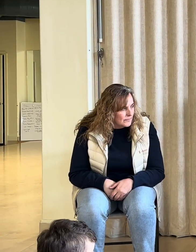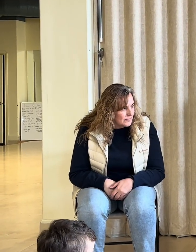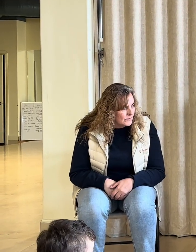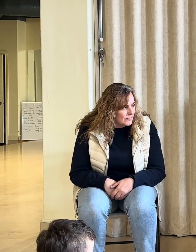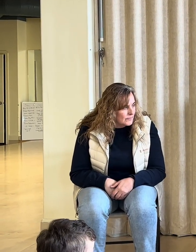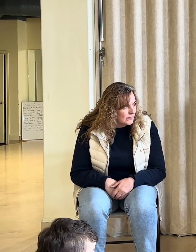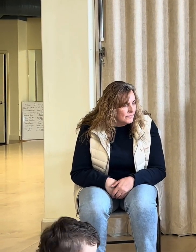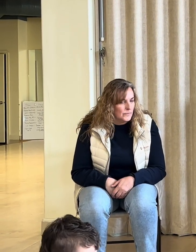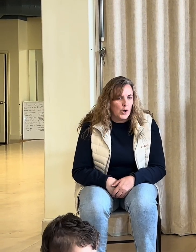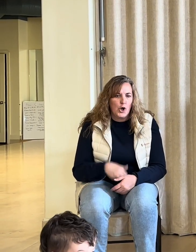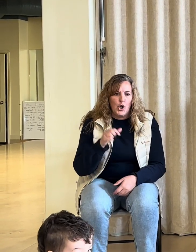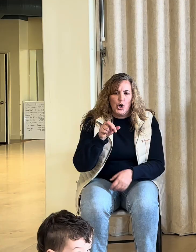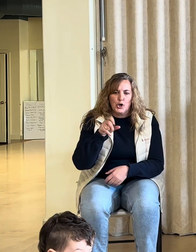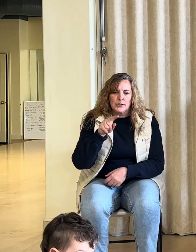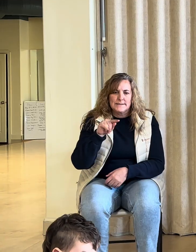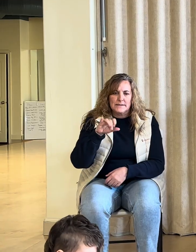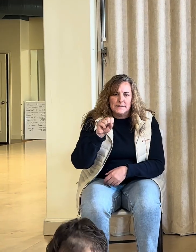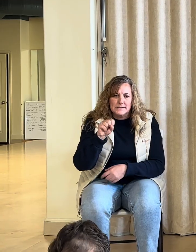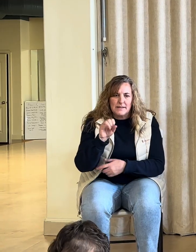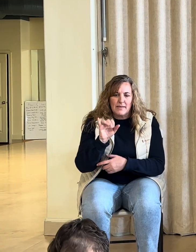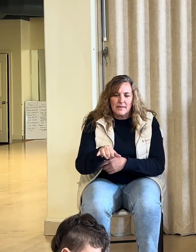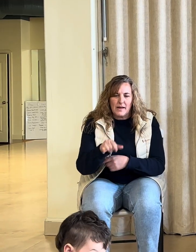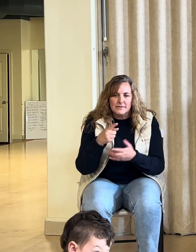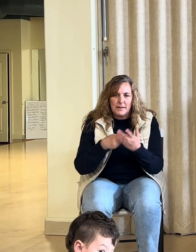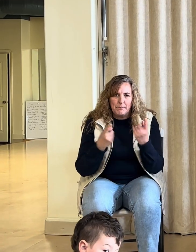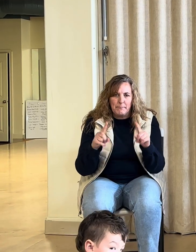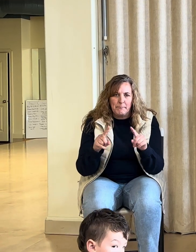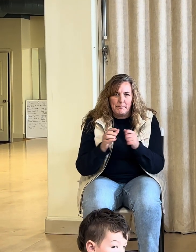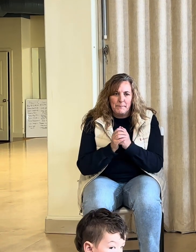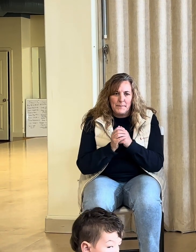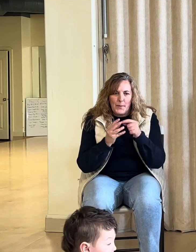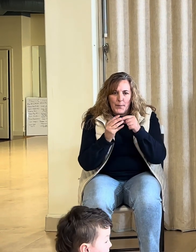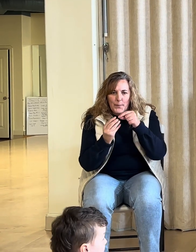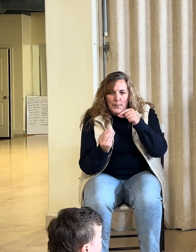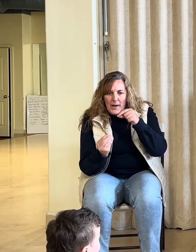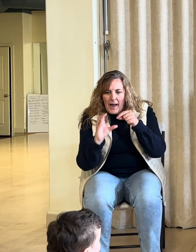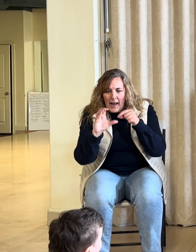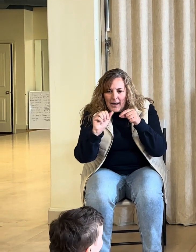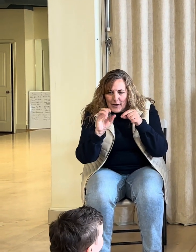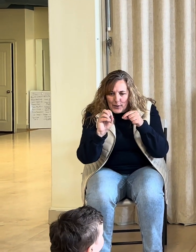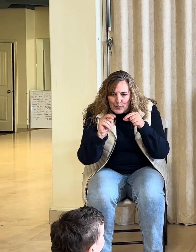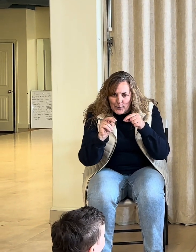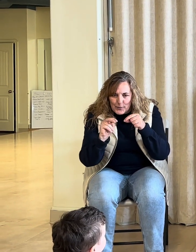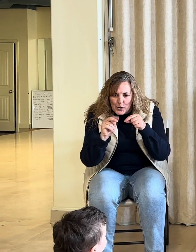a chrysalis. And what happens with the chrysalis? AUDIENCE: It turns into a butterfly. DYNA: Who turns into